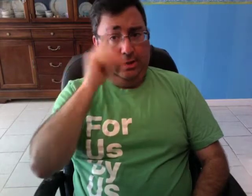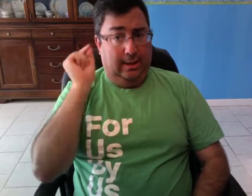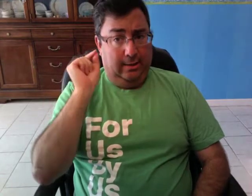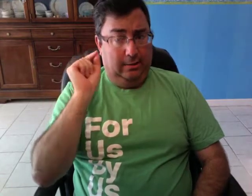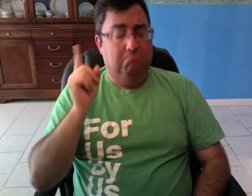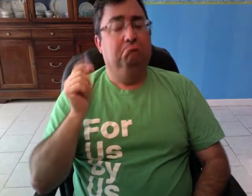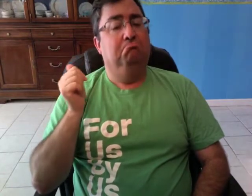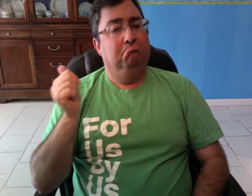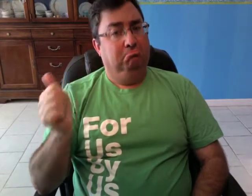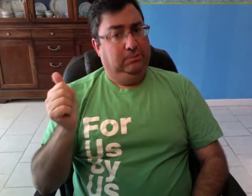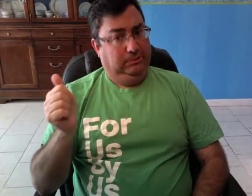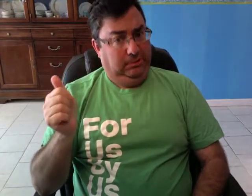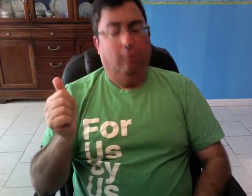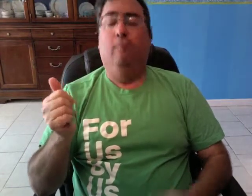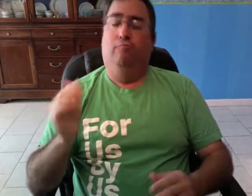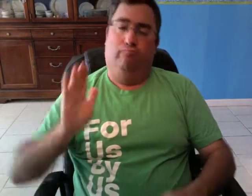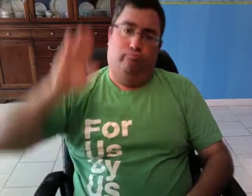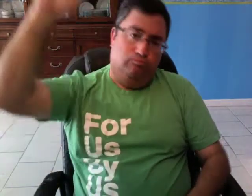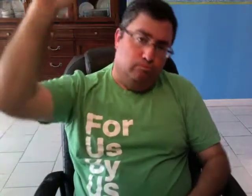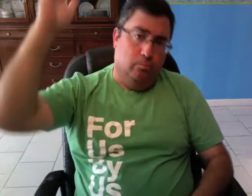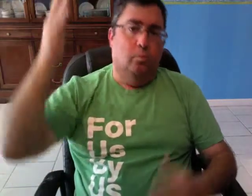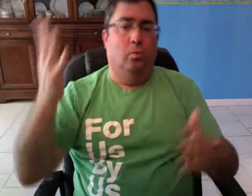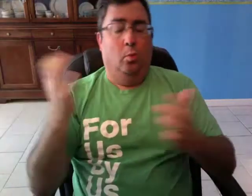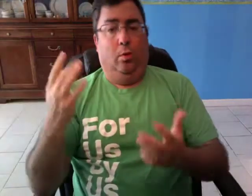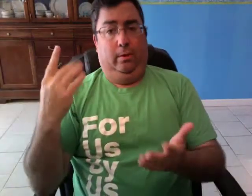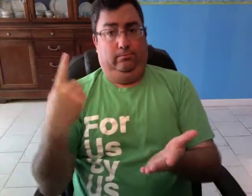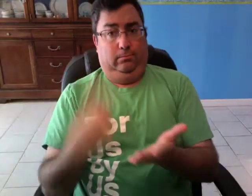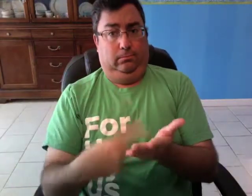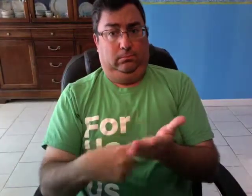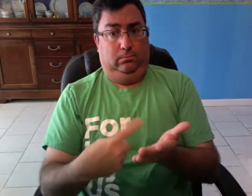Even Edward Miner Gallaudet wanted to take the stand to discuss the issue,